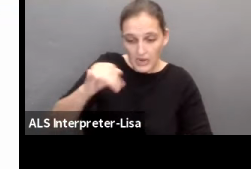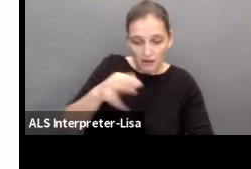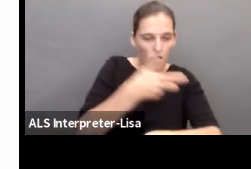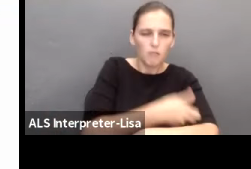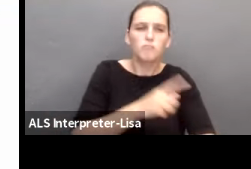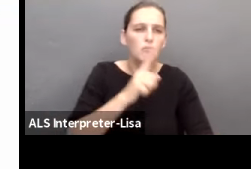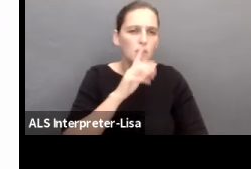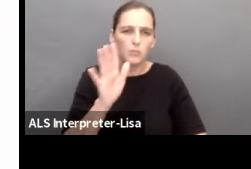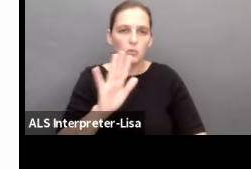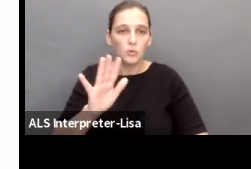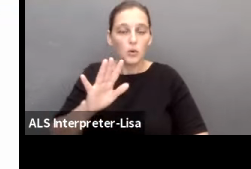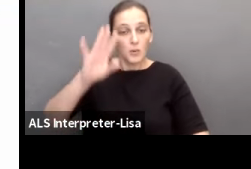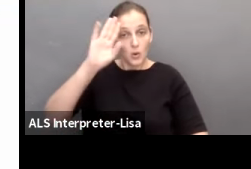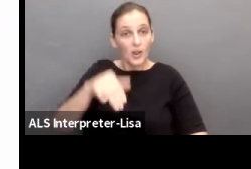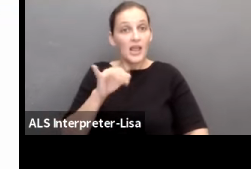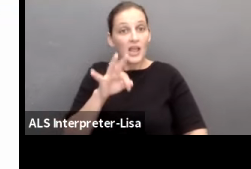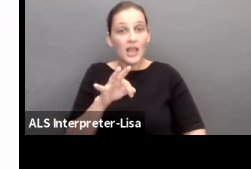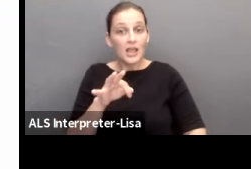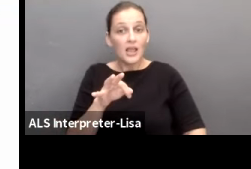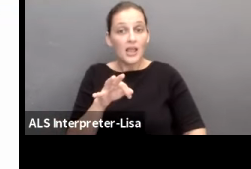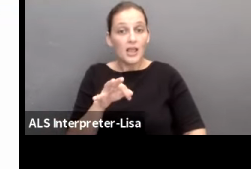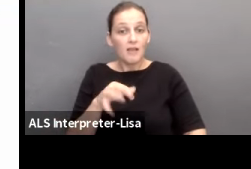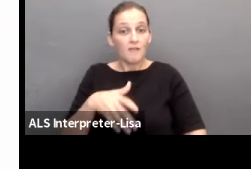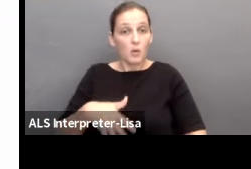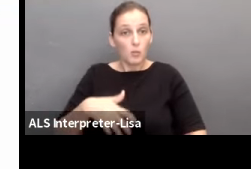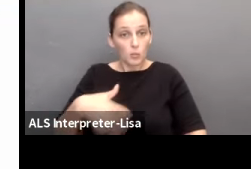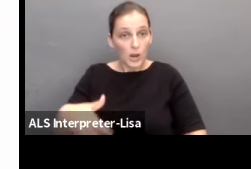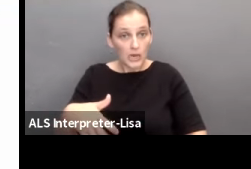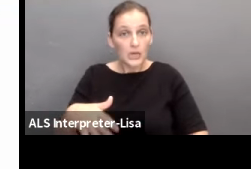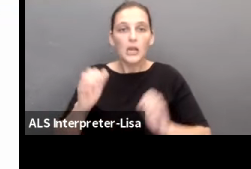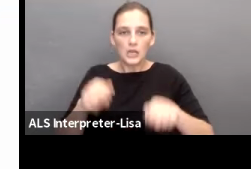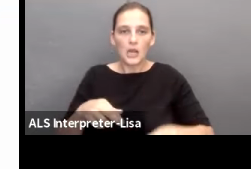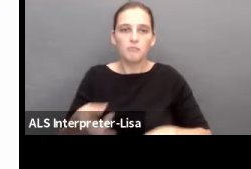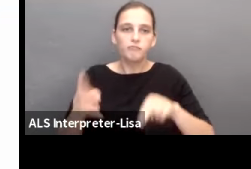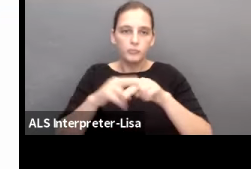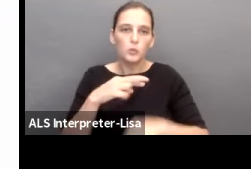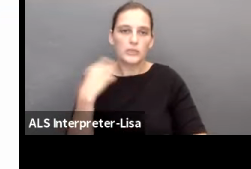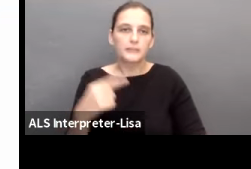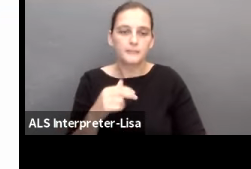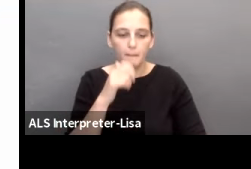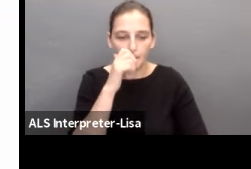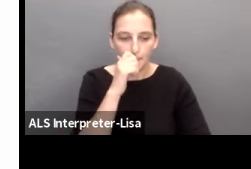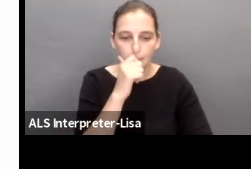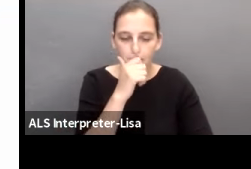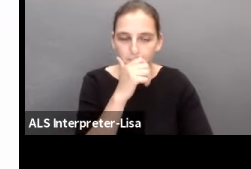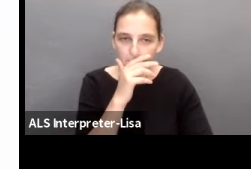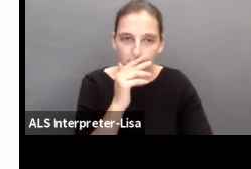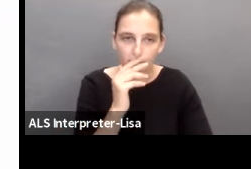at increased risk if you were to be pregnant or if you're pregnant.